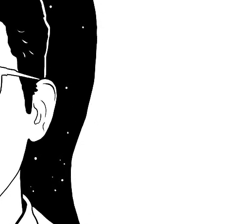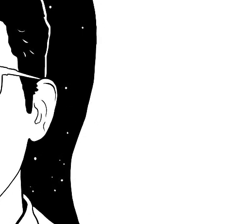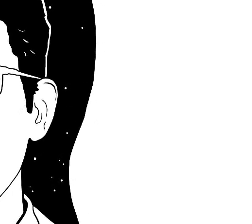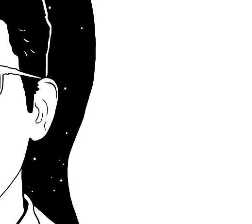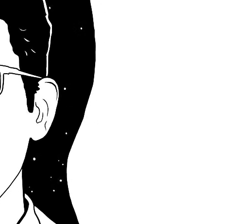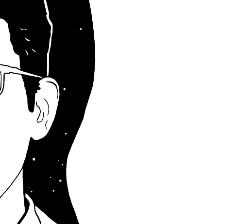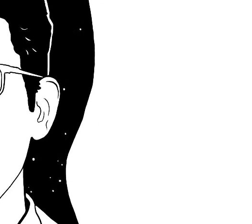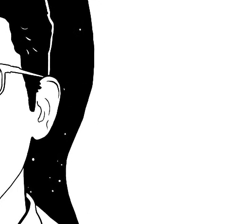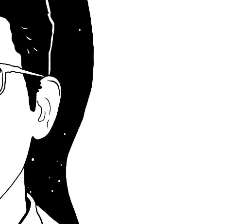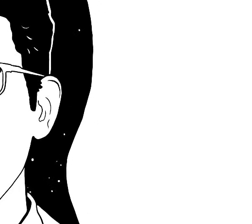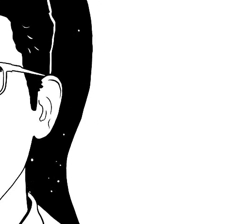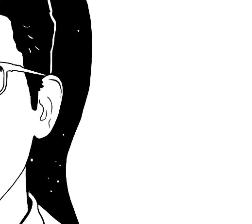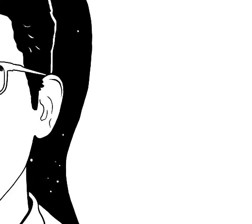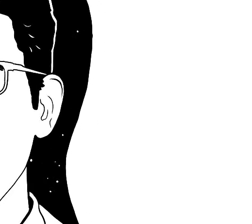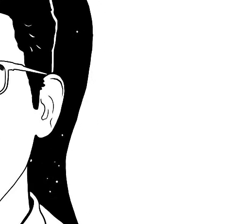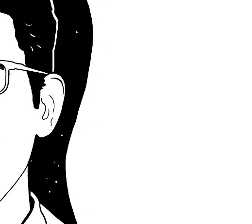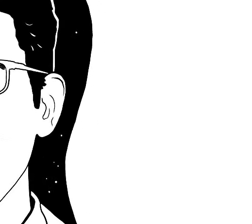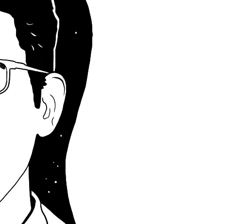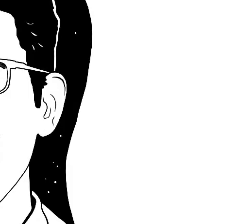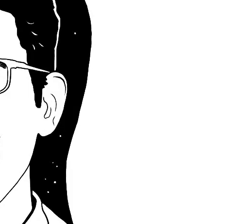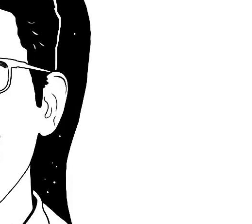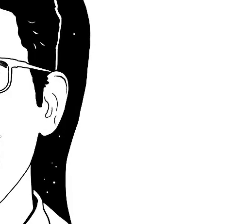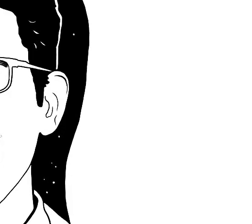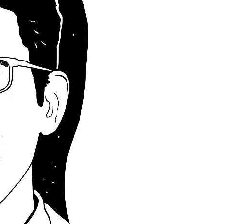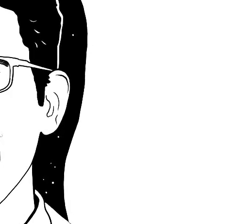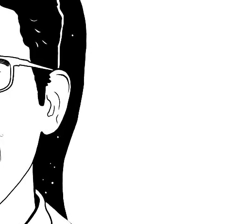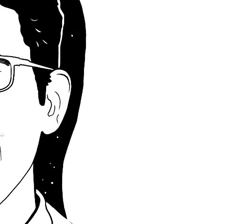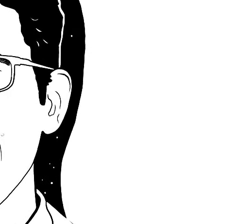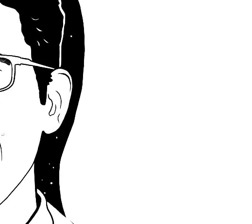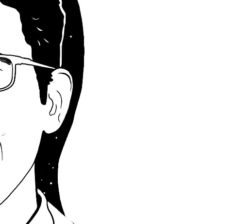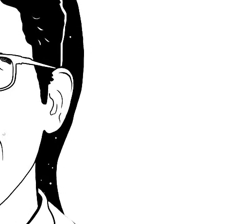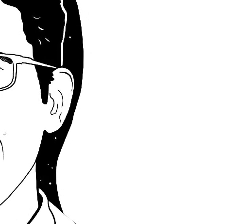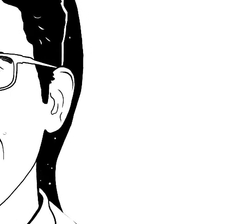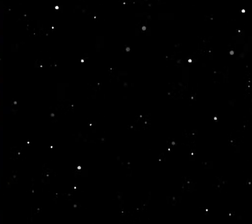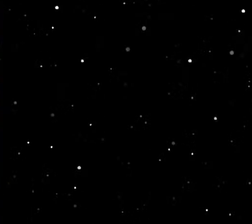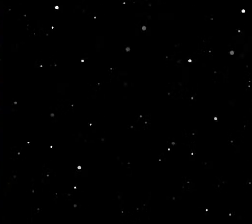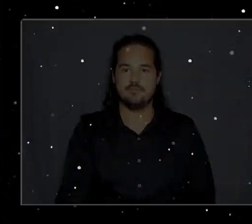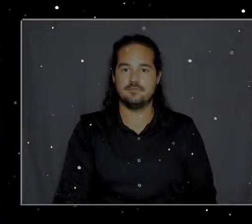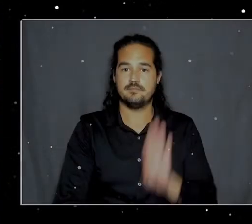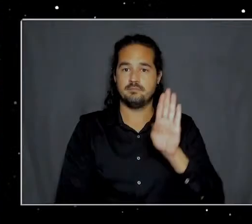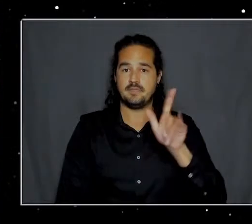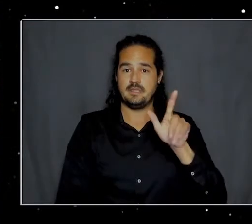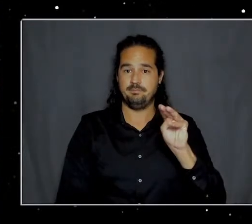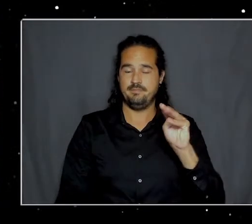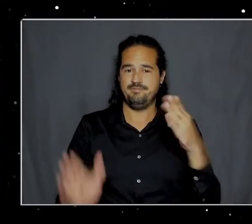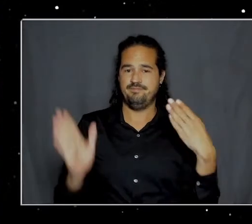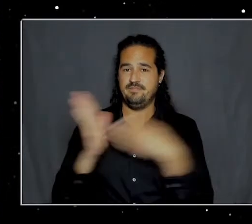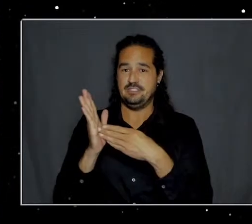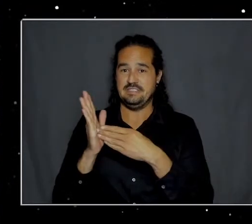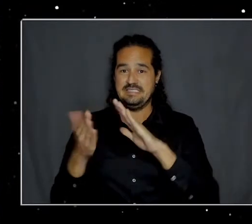[BLM V. SEATTLE HIGHLIGHT REEL] LISA NOWLIN: